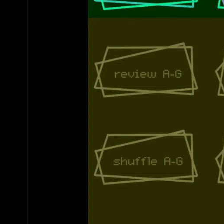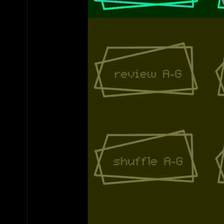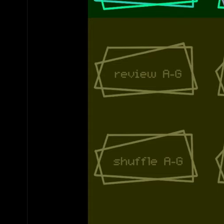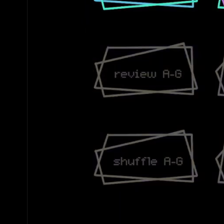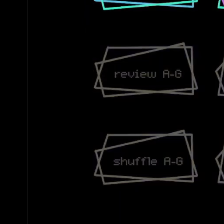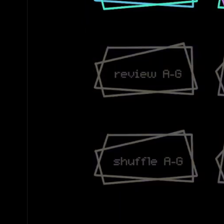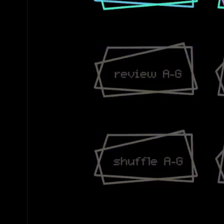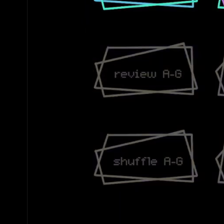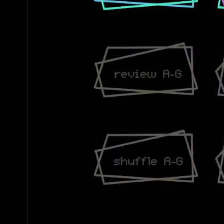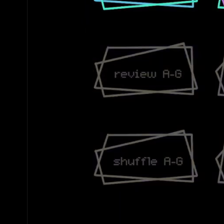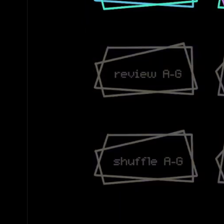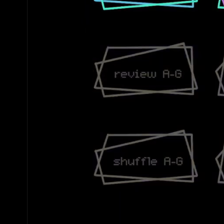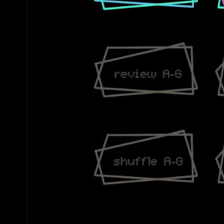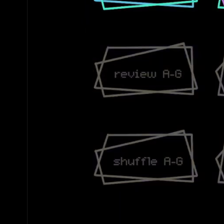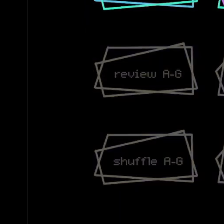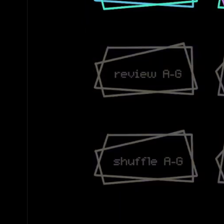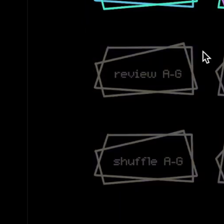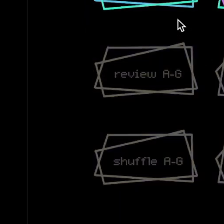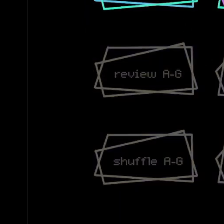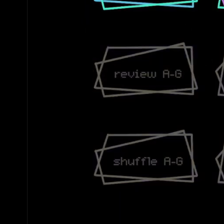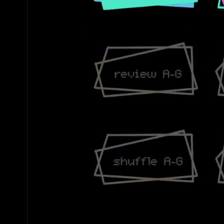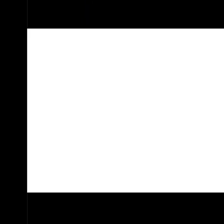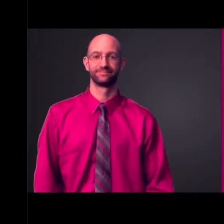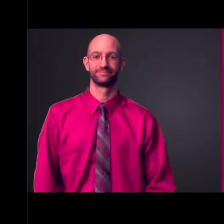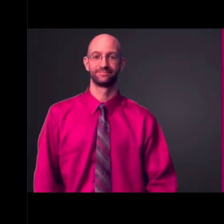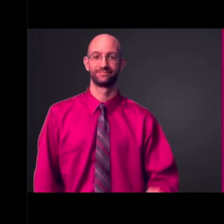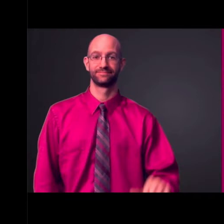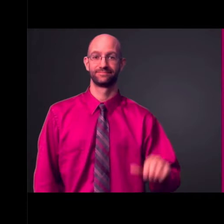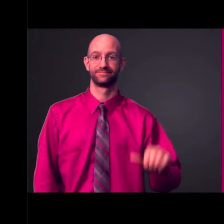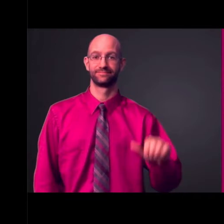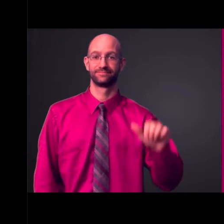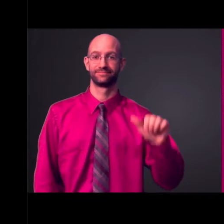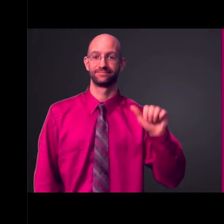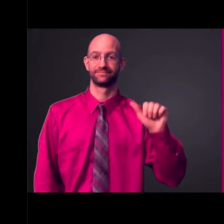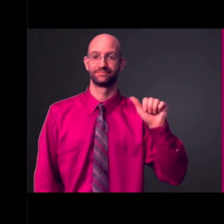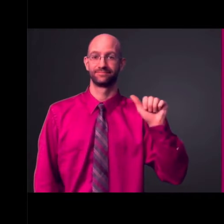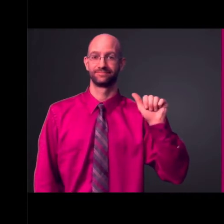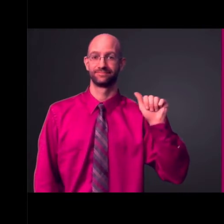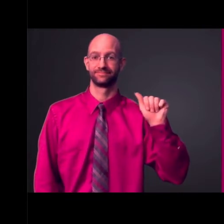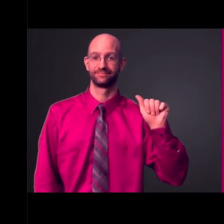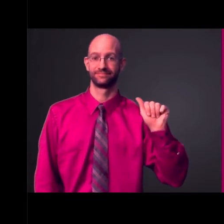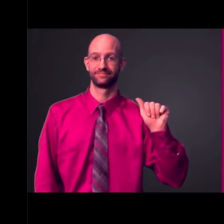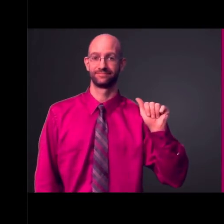We'll go ahead and learn the letters A through G. On the left hand side, you'll see a guide video